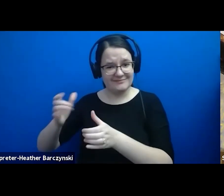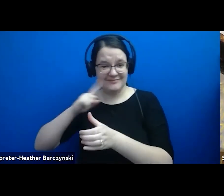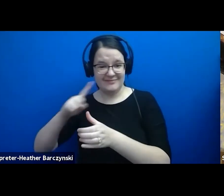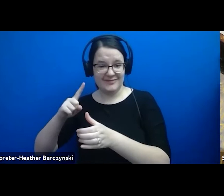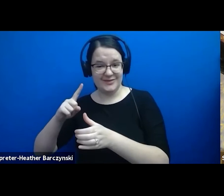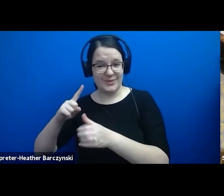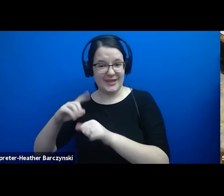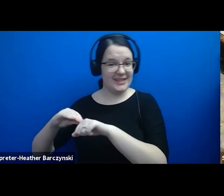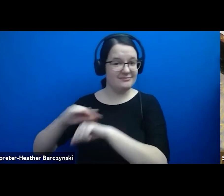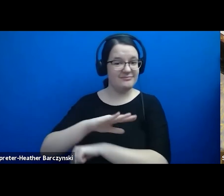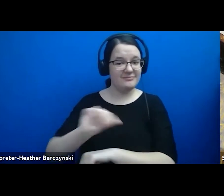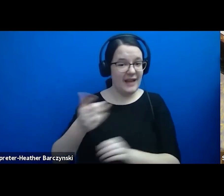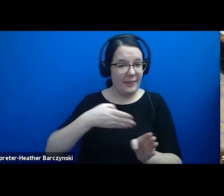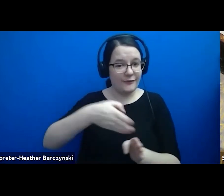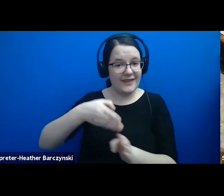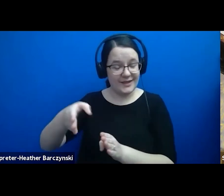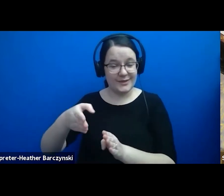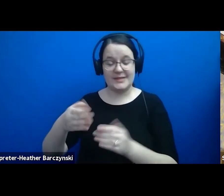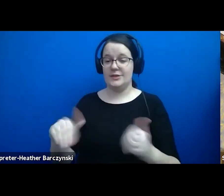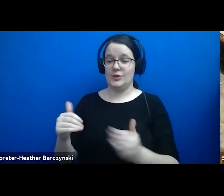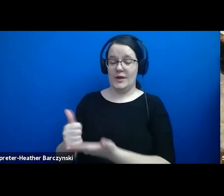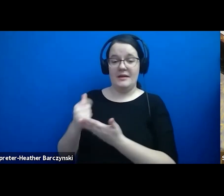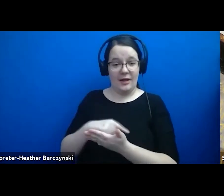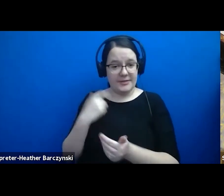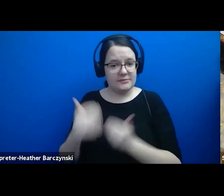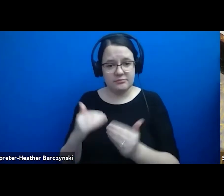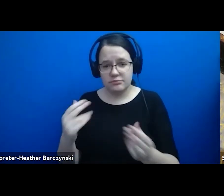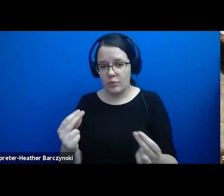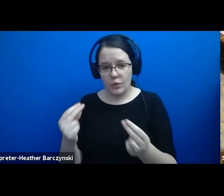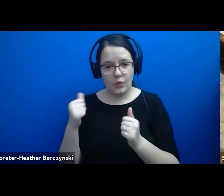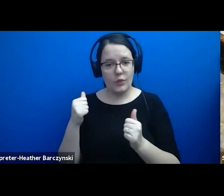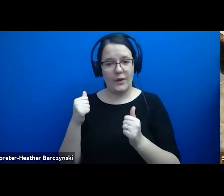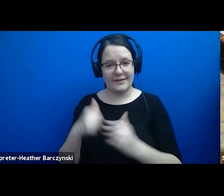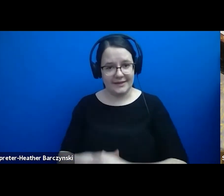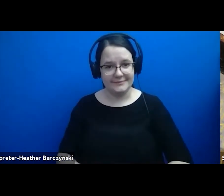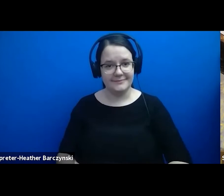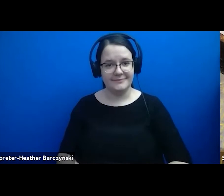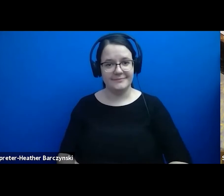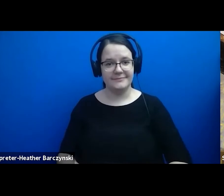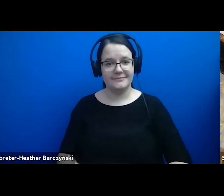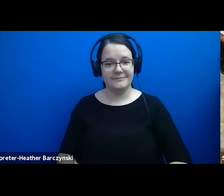other fields and allowed us to really advance very quickly uh in this space um and that you